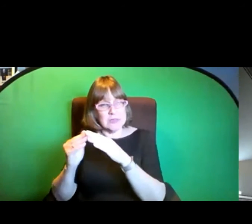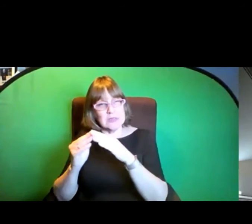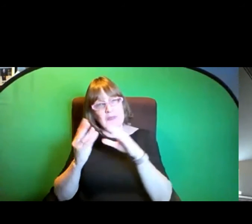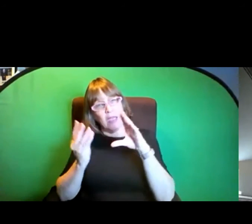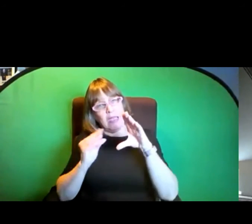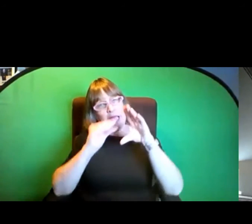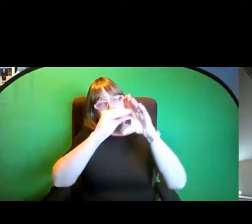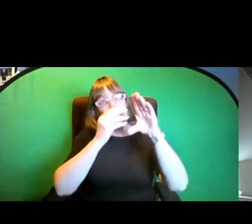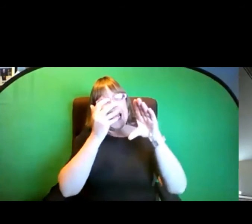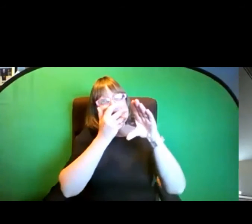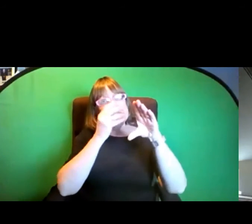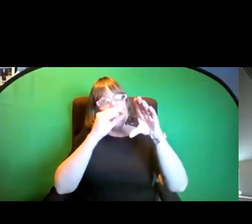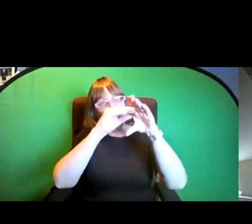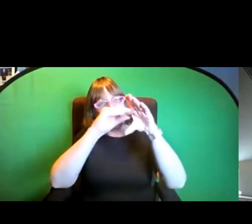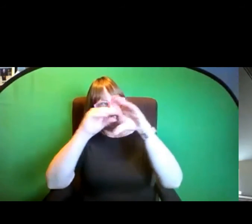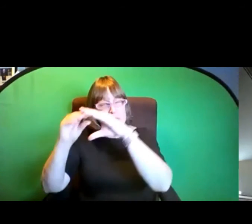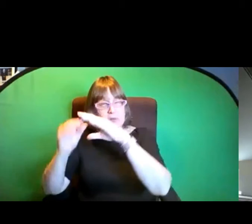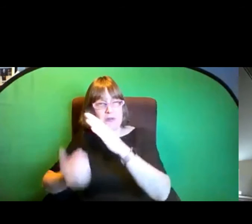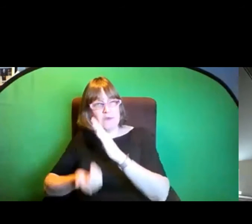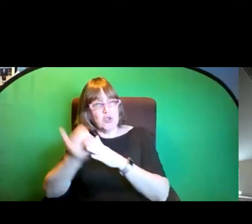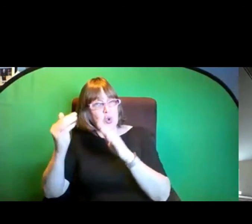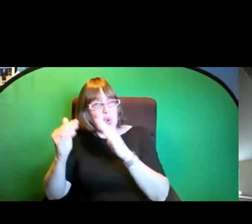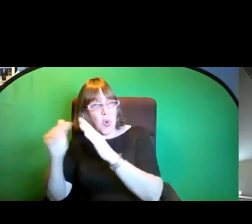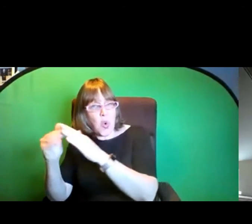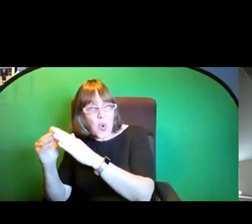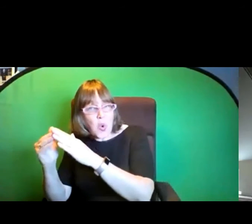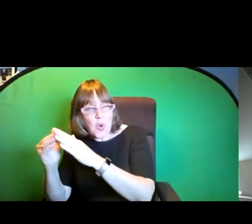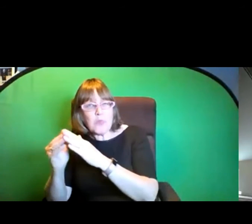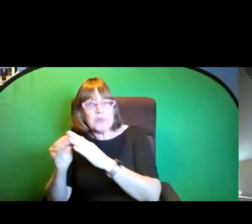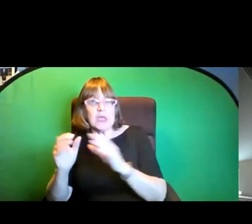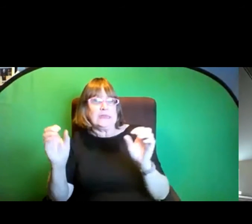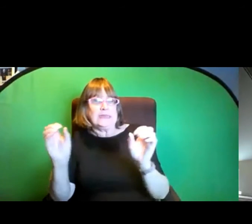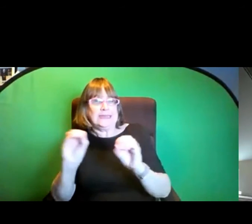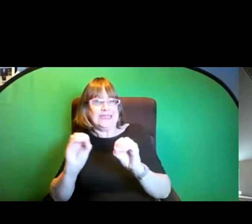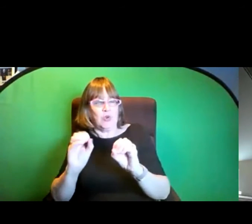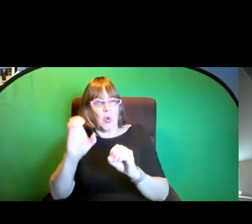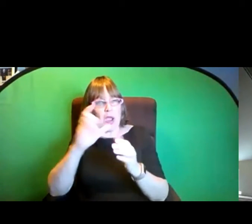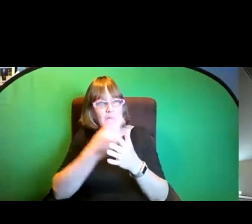need to build new homes new social homes for us to be zero carbon homes introducing district heating,